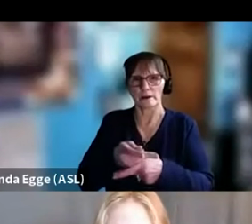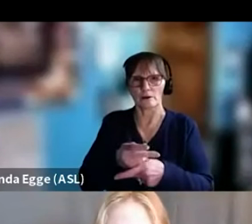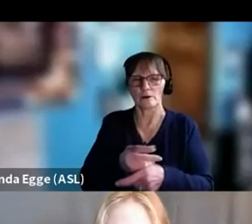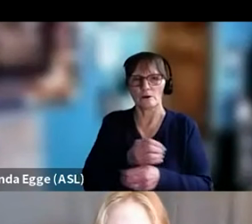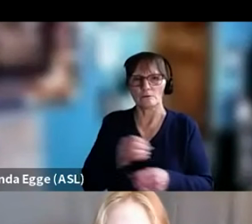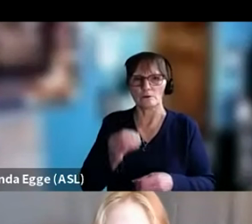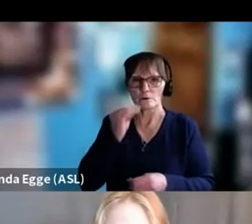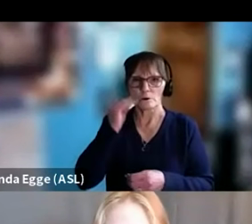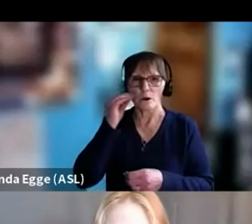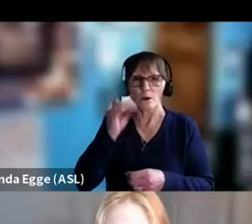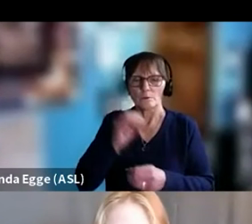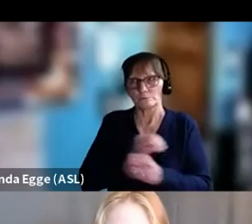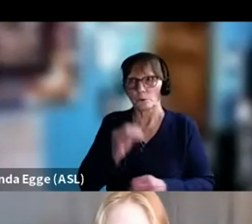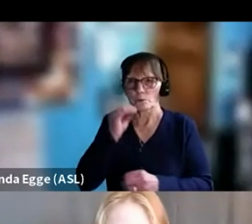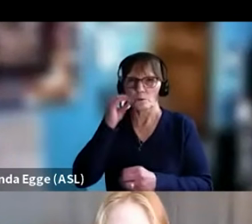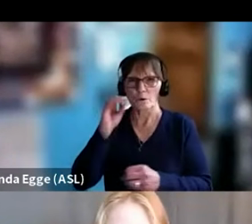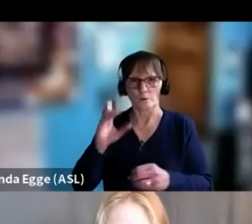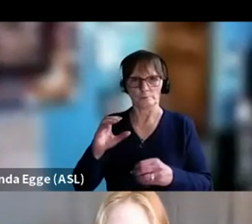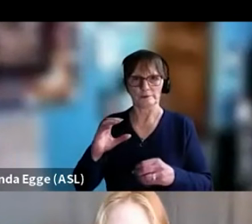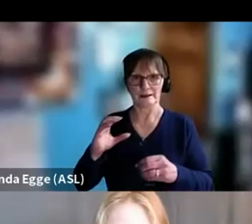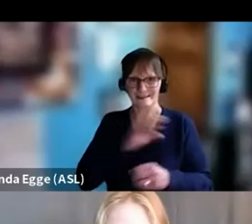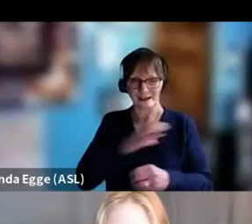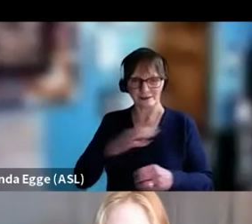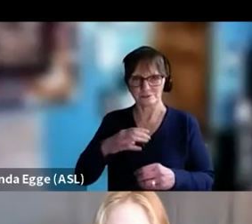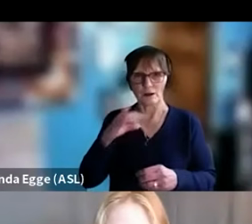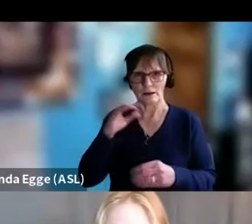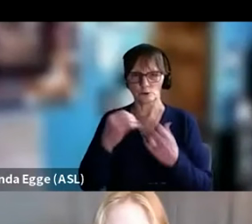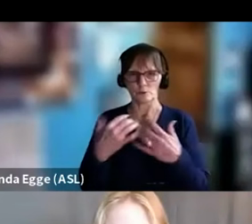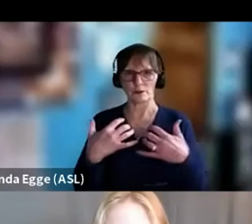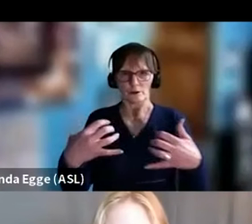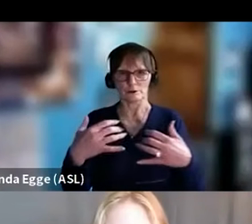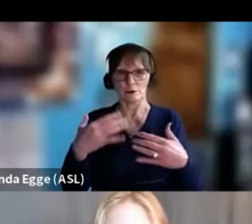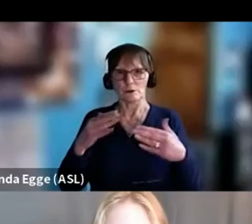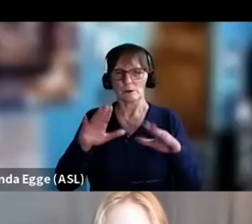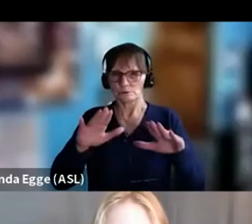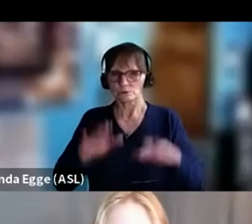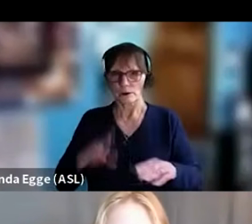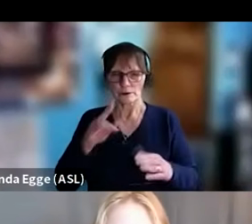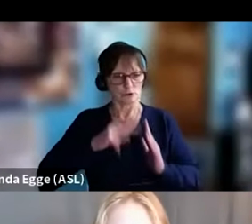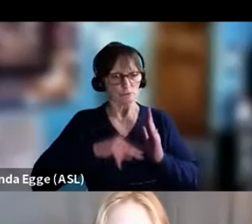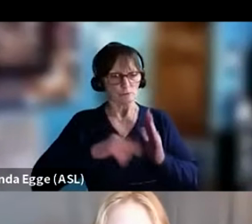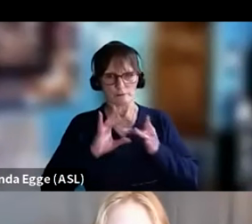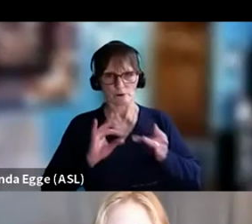This has just been a really great discussion. And to our audience, it was great to read your comments in the Q&A